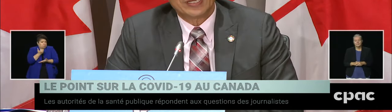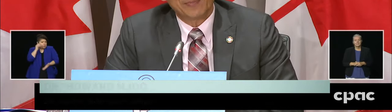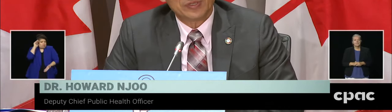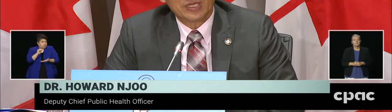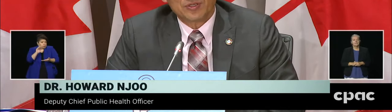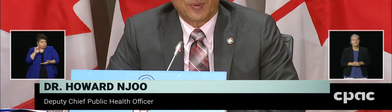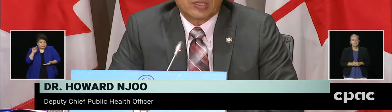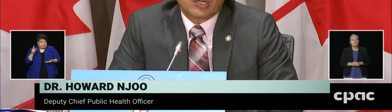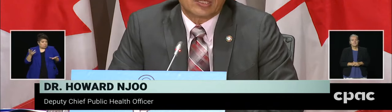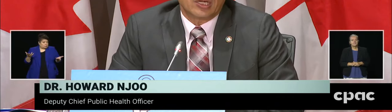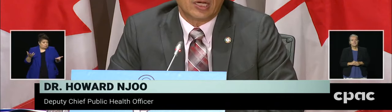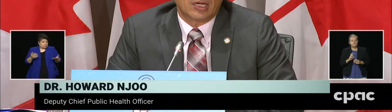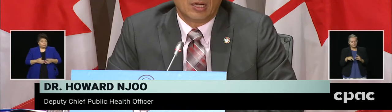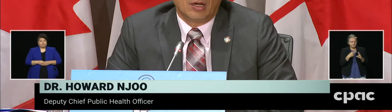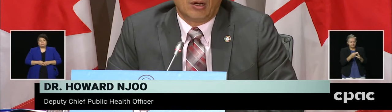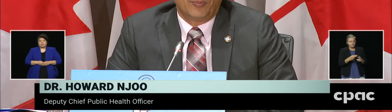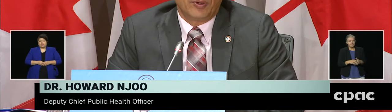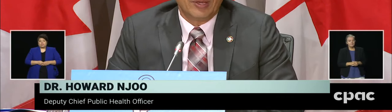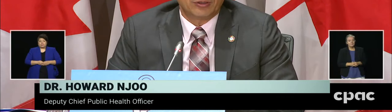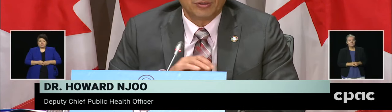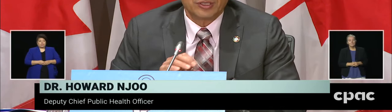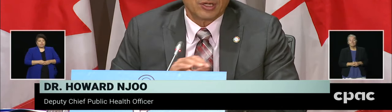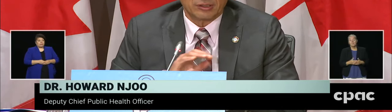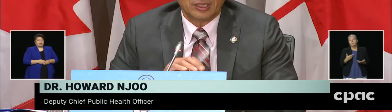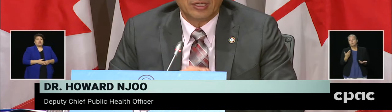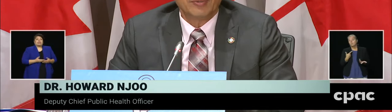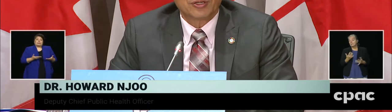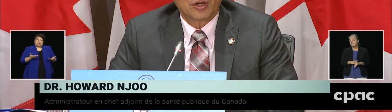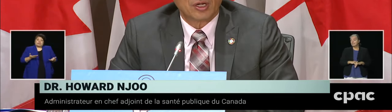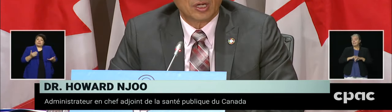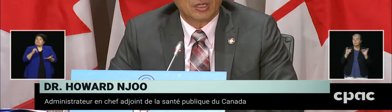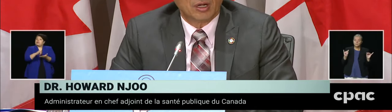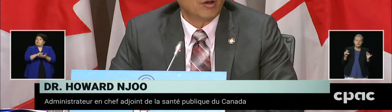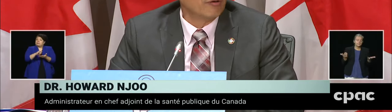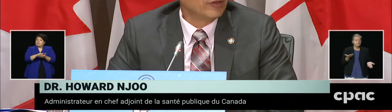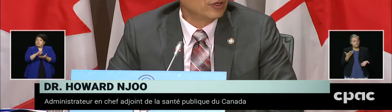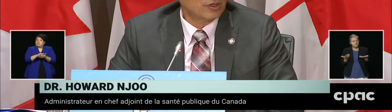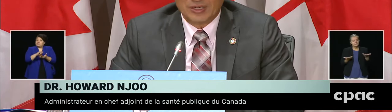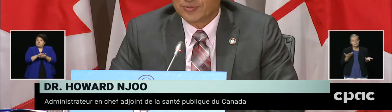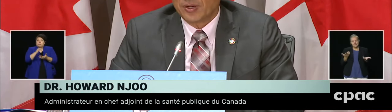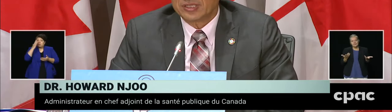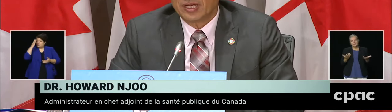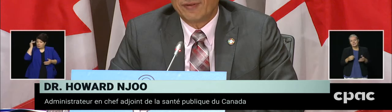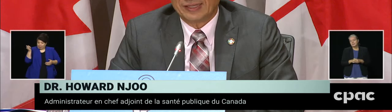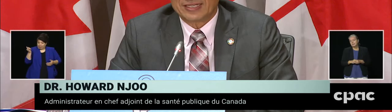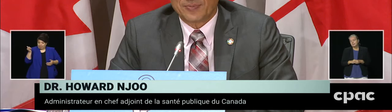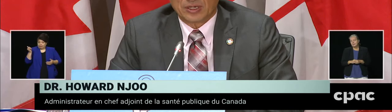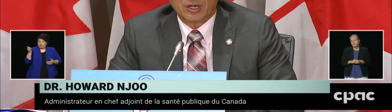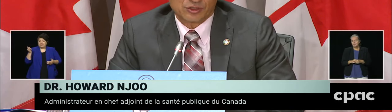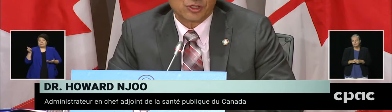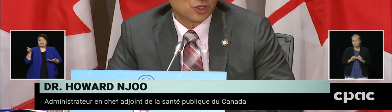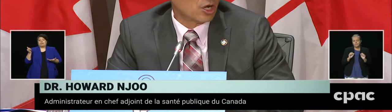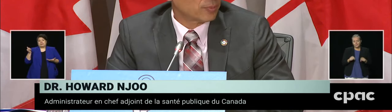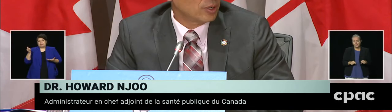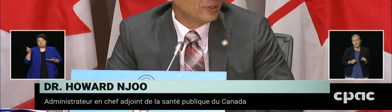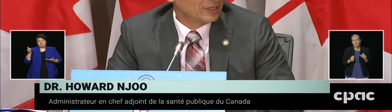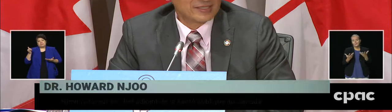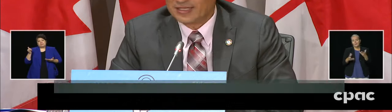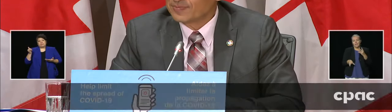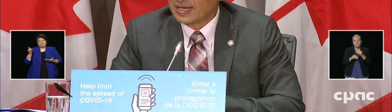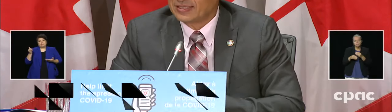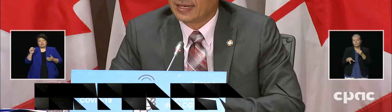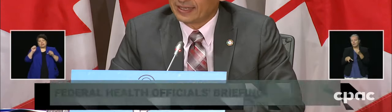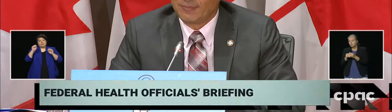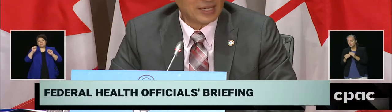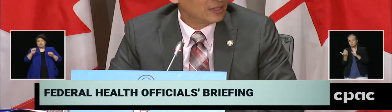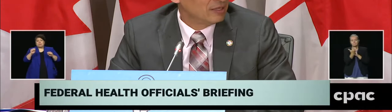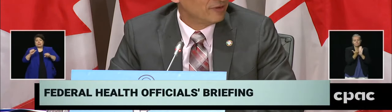REDUCE THE RISK?